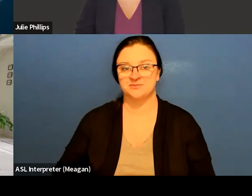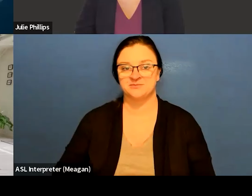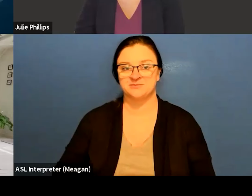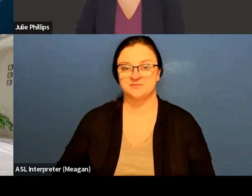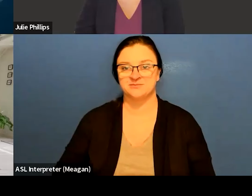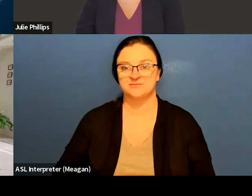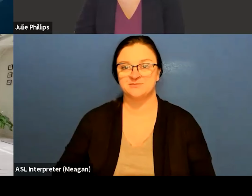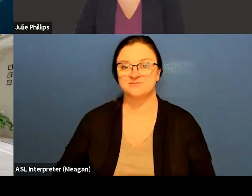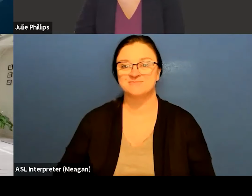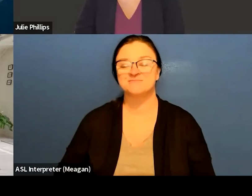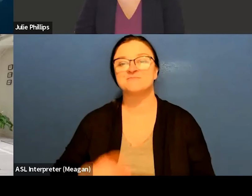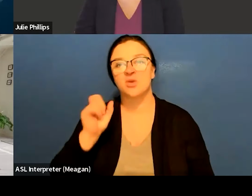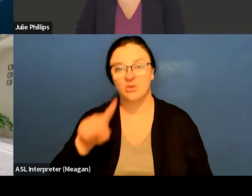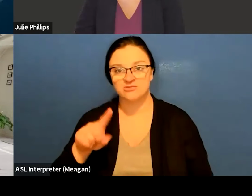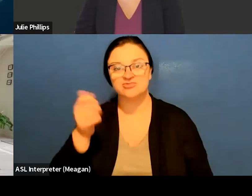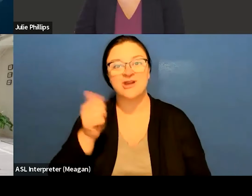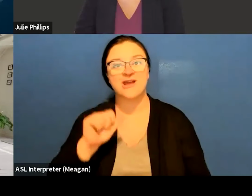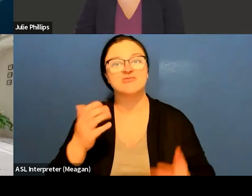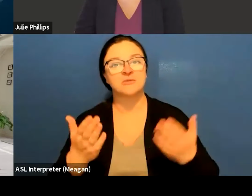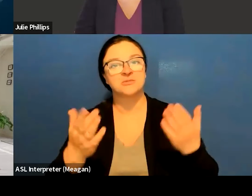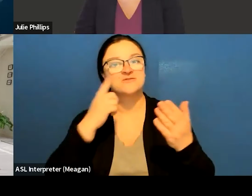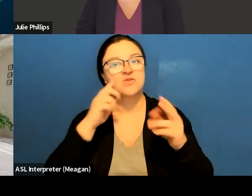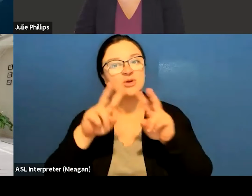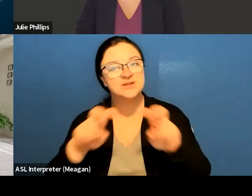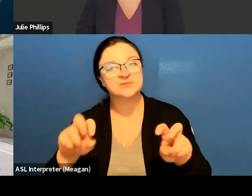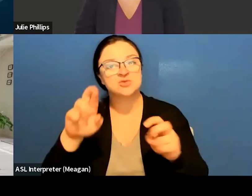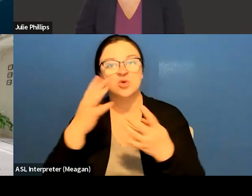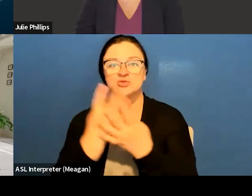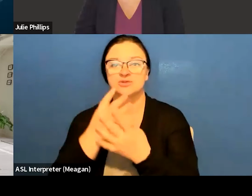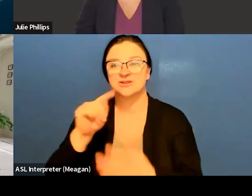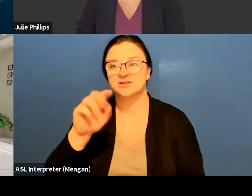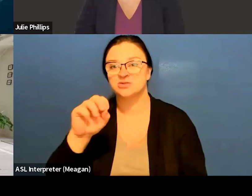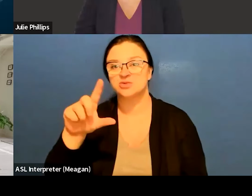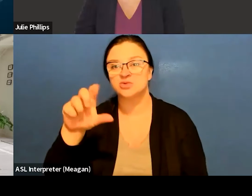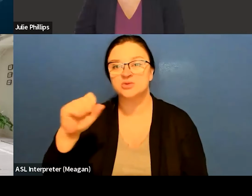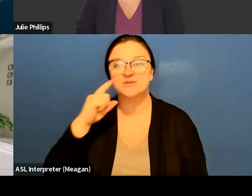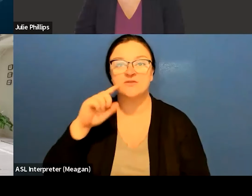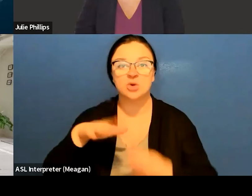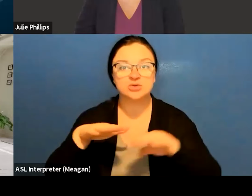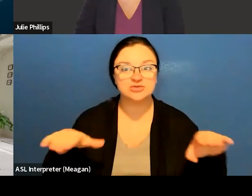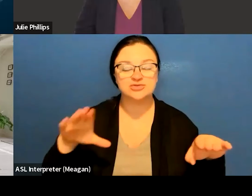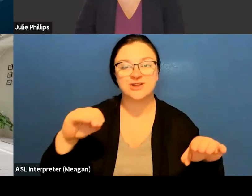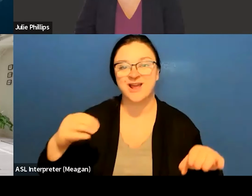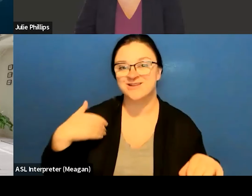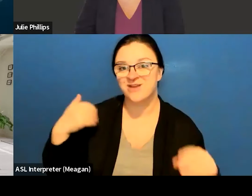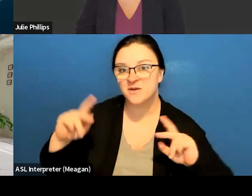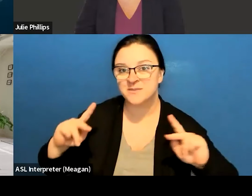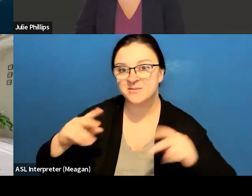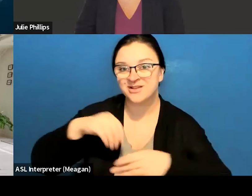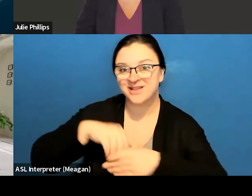"Any recommendation for assessments or screening tools "for children and adolescents within the school setting?"